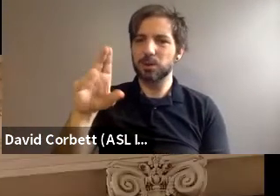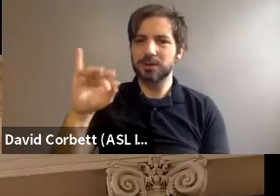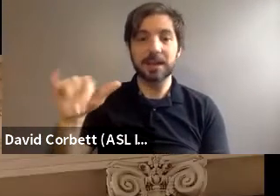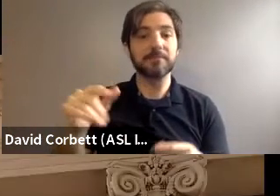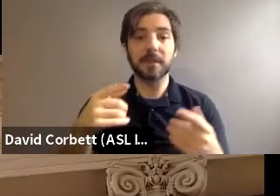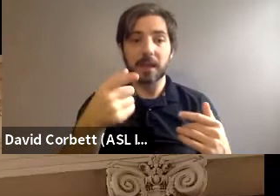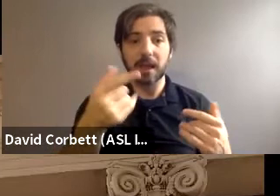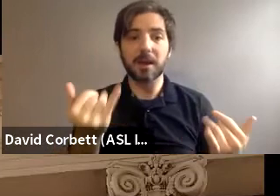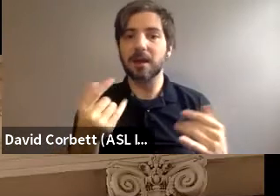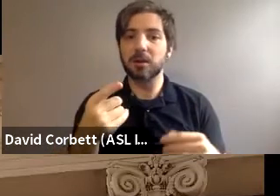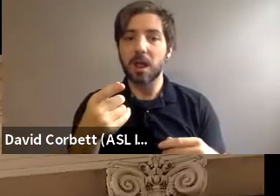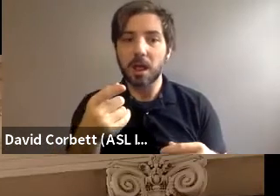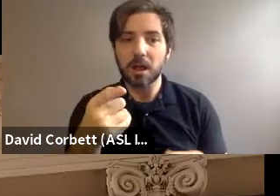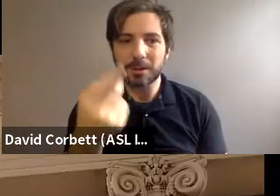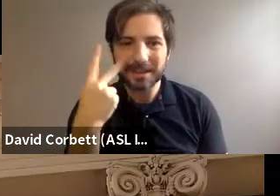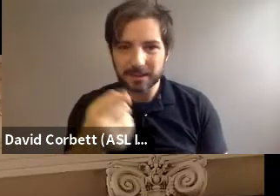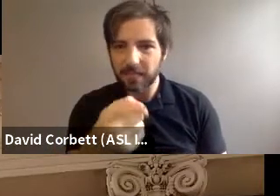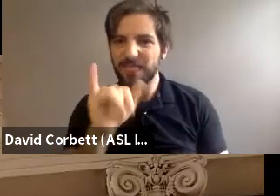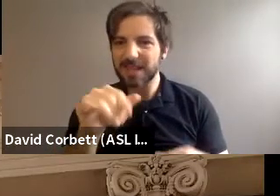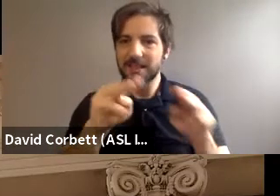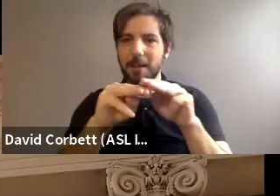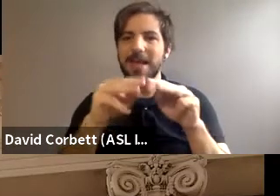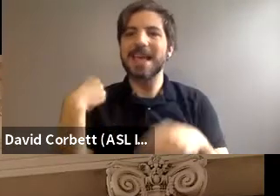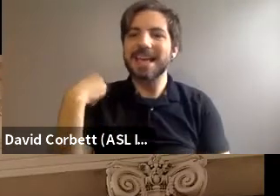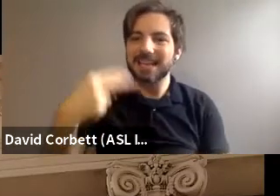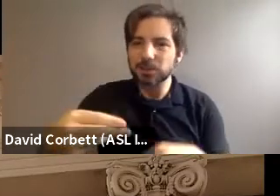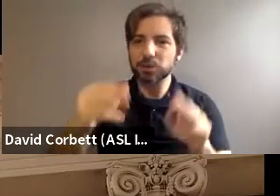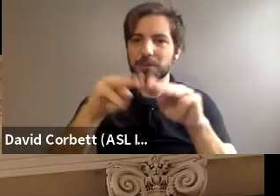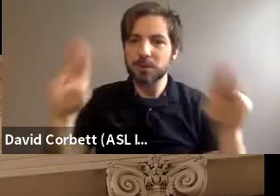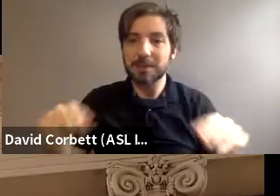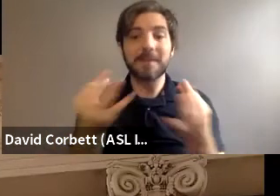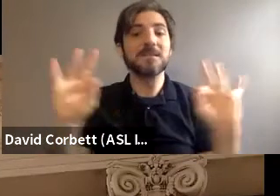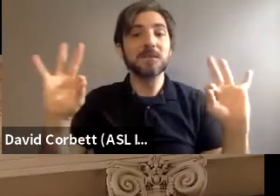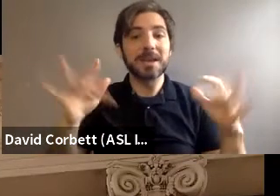at the History Museum. For our free event, the mayor of St. Louis declared it Dance the